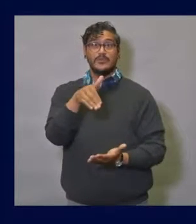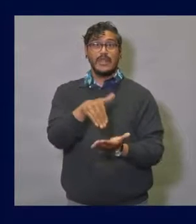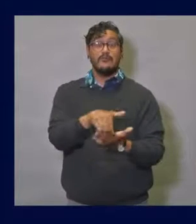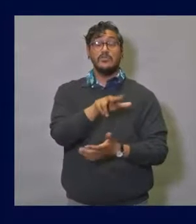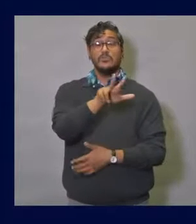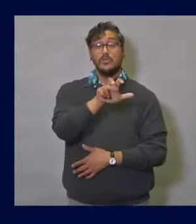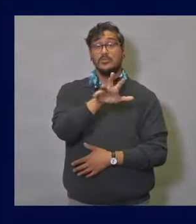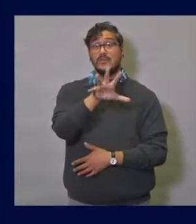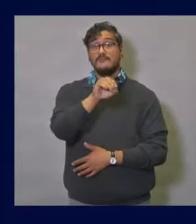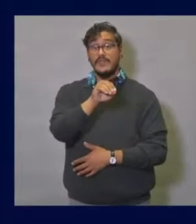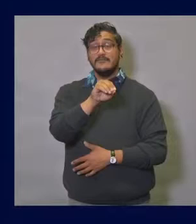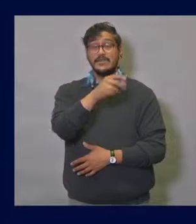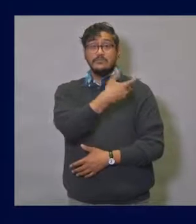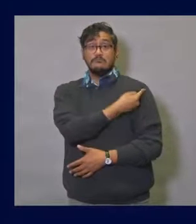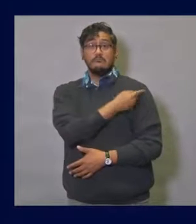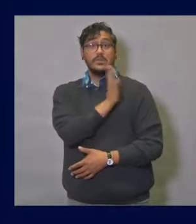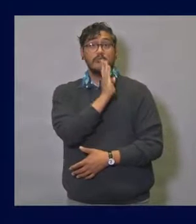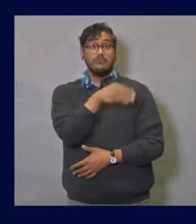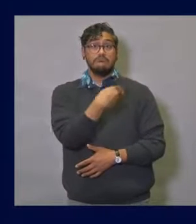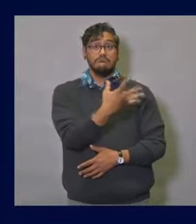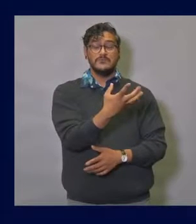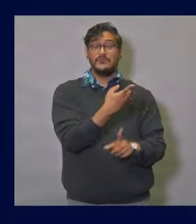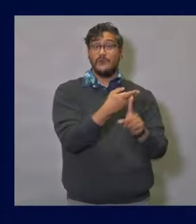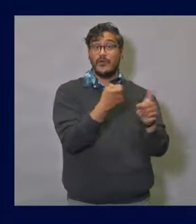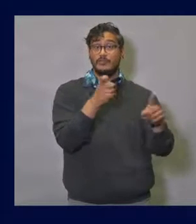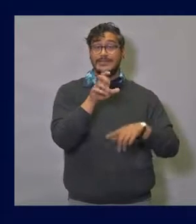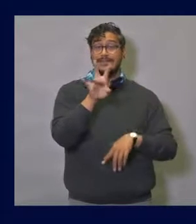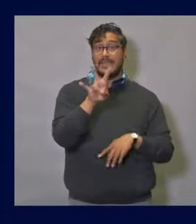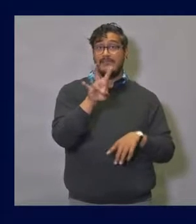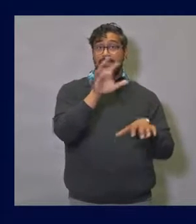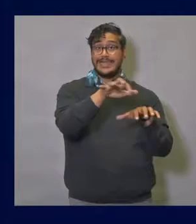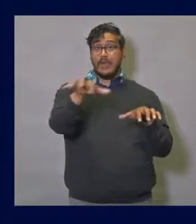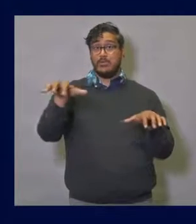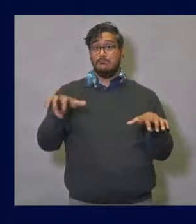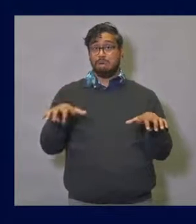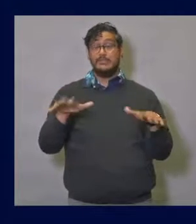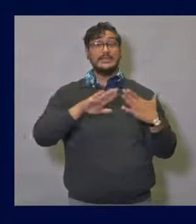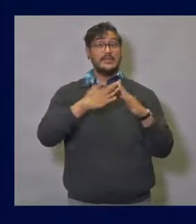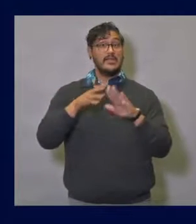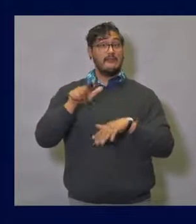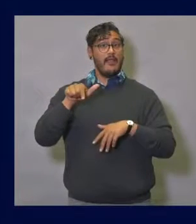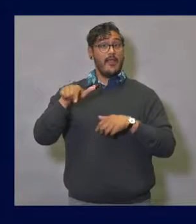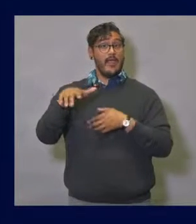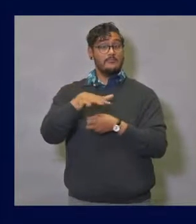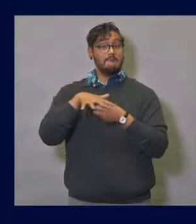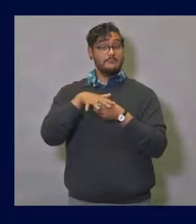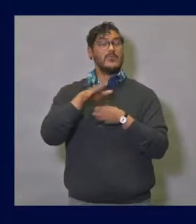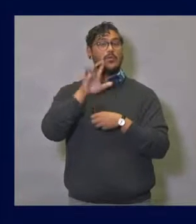64,350 DOSES WILL BE ADMINISTERED THROUGH THE SEVEN